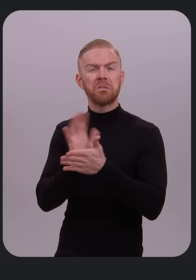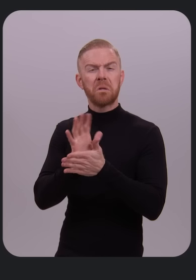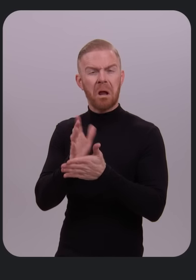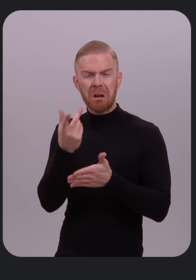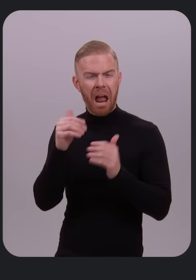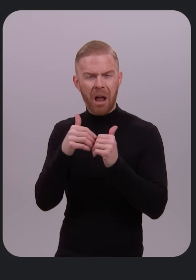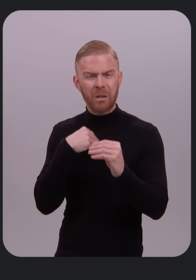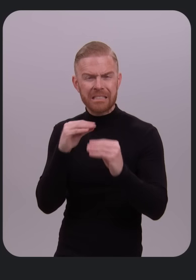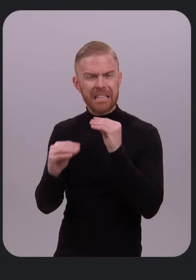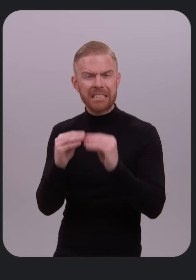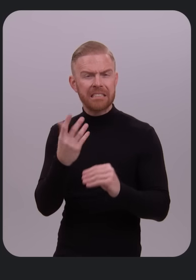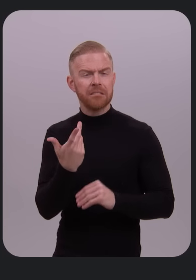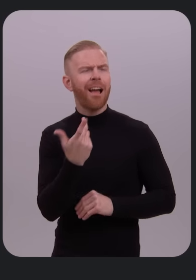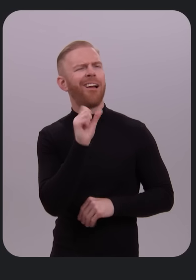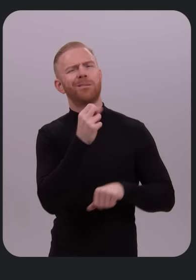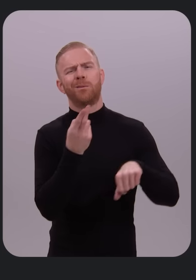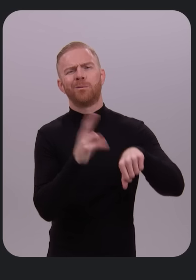Of course. I'm opening YouTube now.